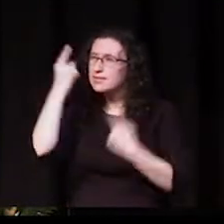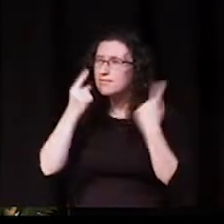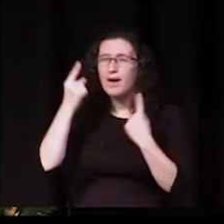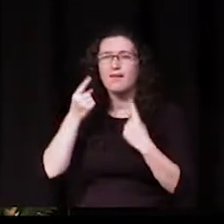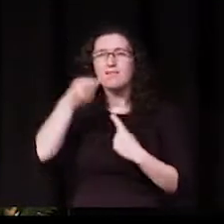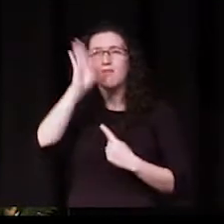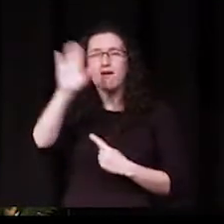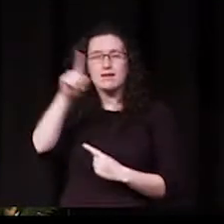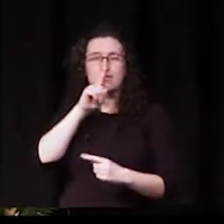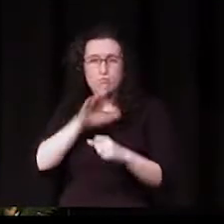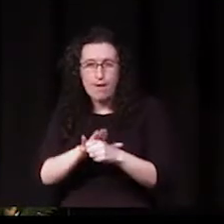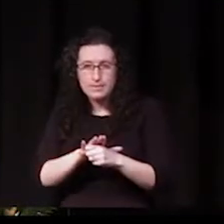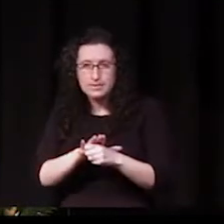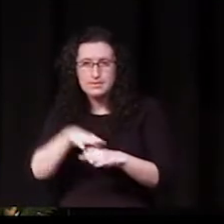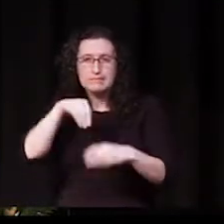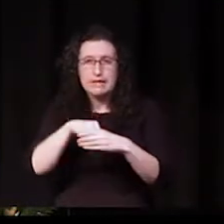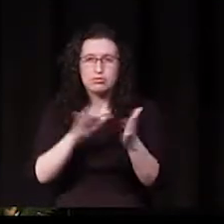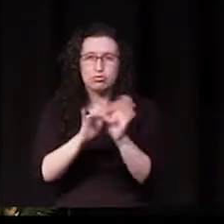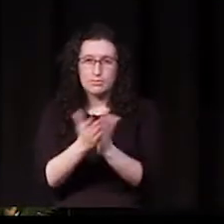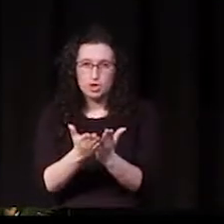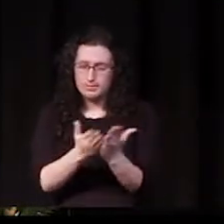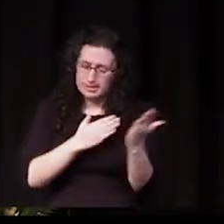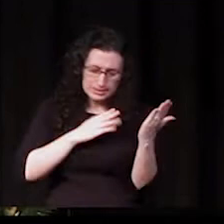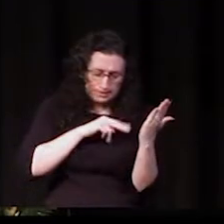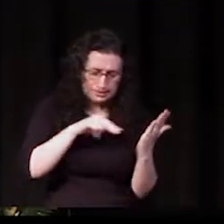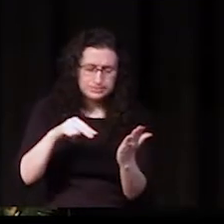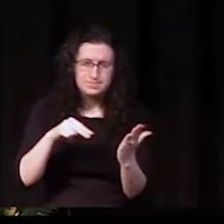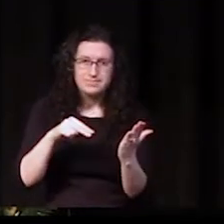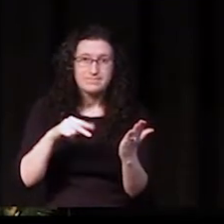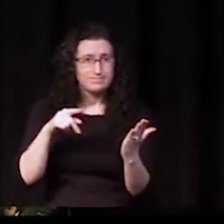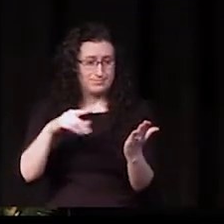See God's Word is full of His promises, of who He is,